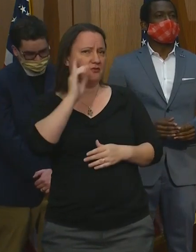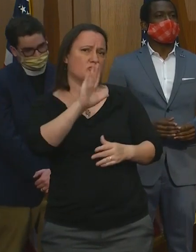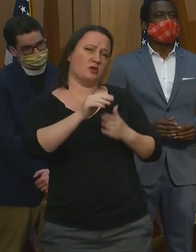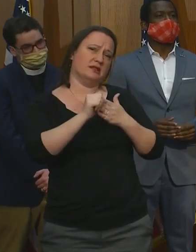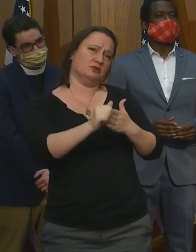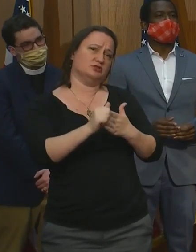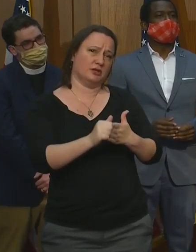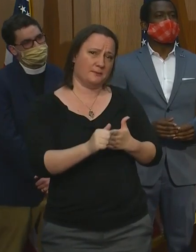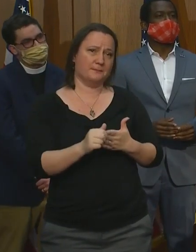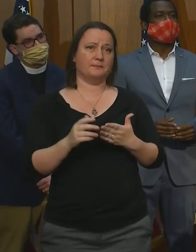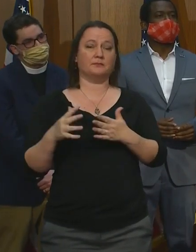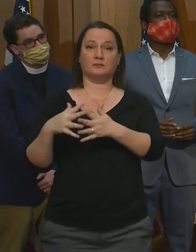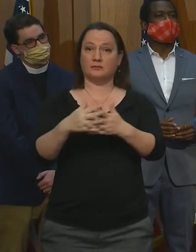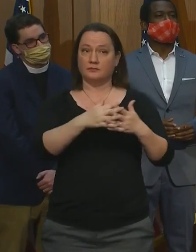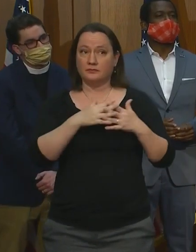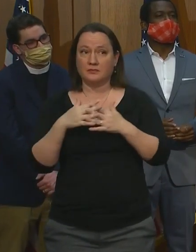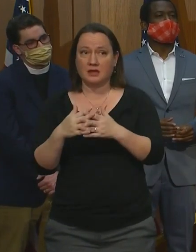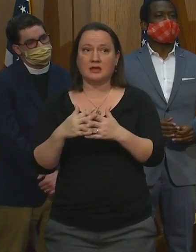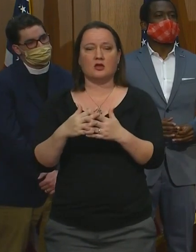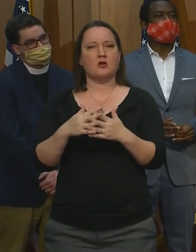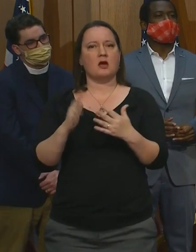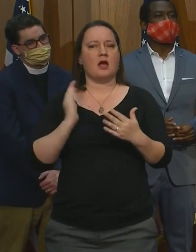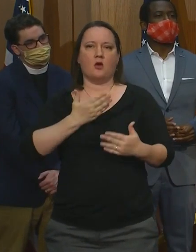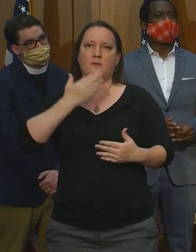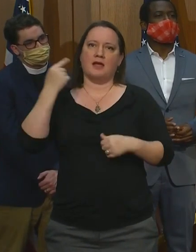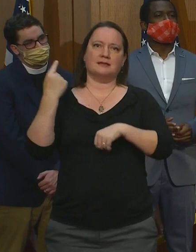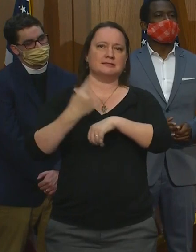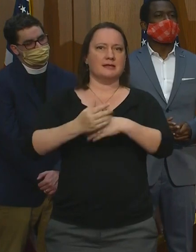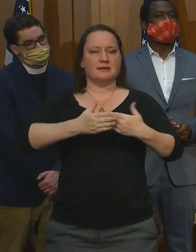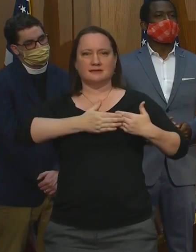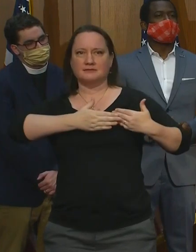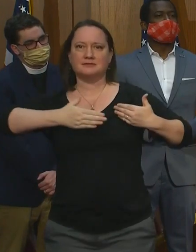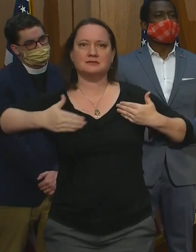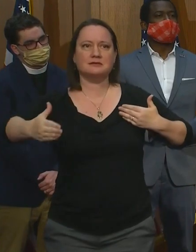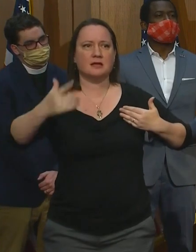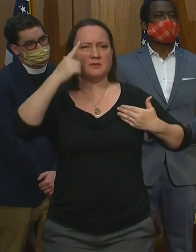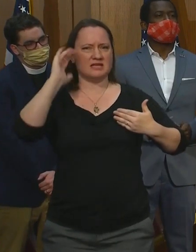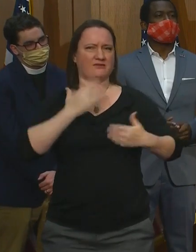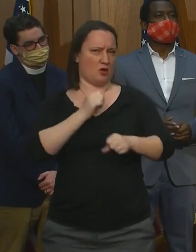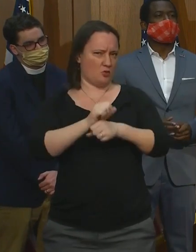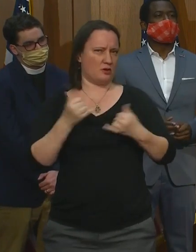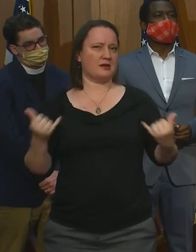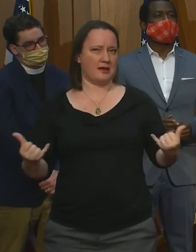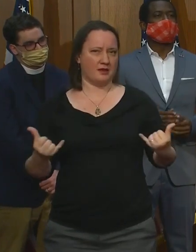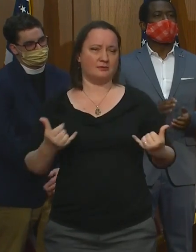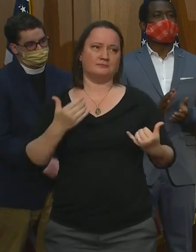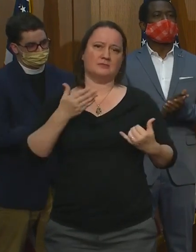HISTORY THANK YOU GOVERNOR FOR YOUR TREMENDOUS. LEADERSHIP AND AMERICA HAS ITS BEST DAYS AHEAD